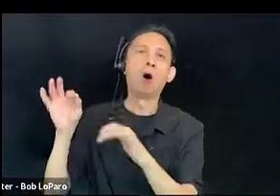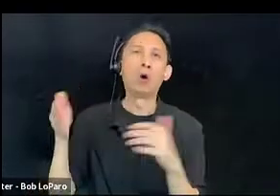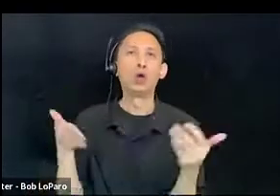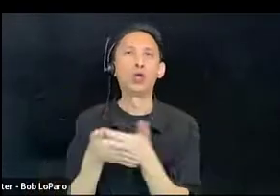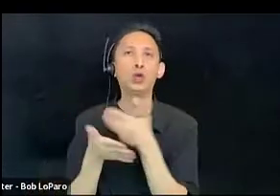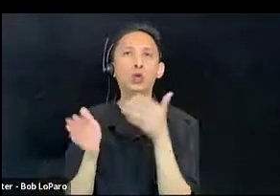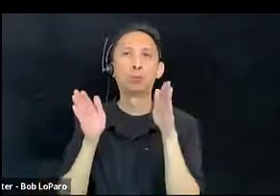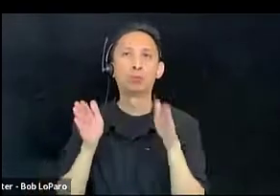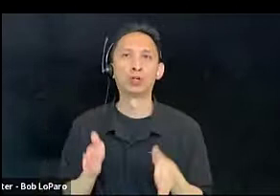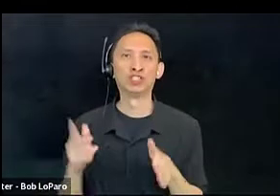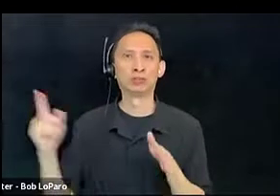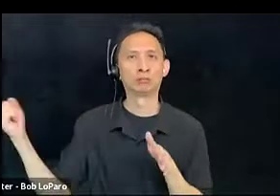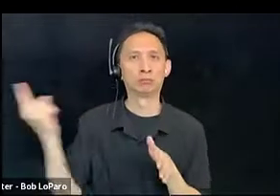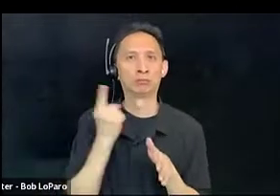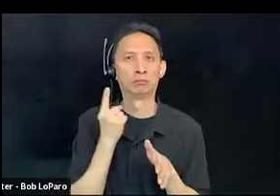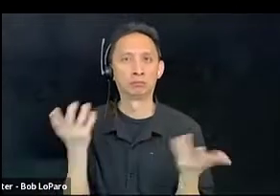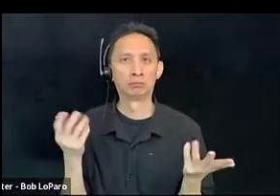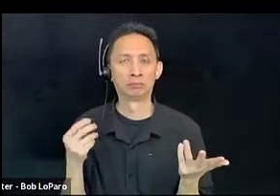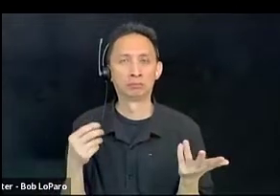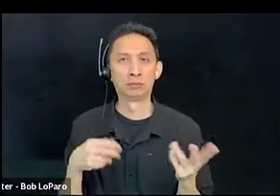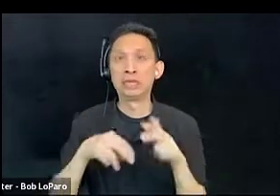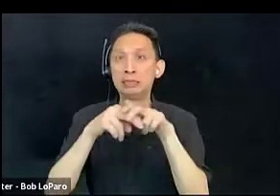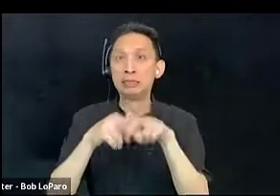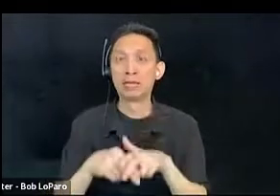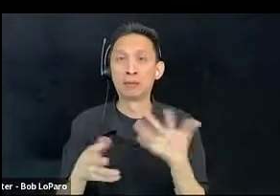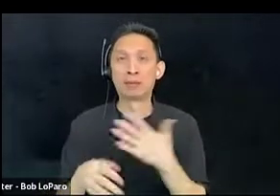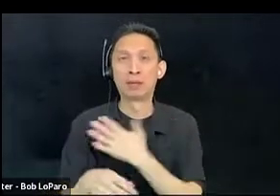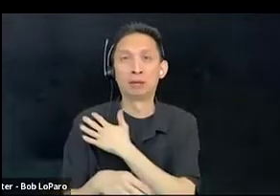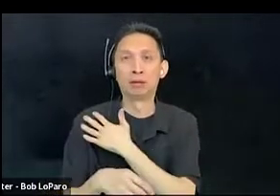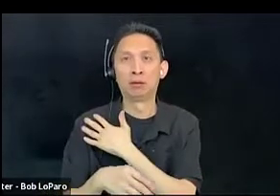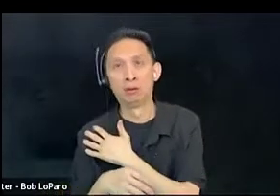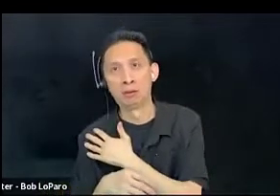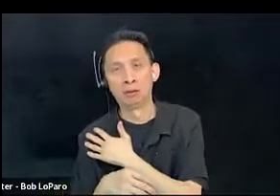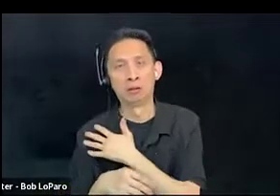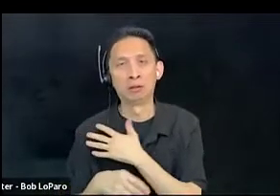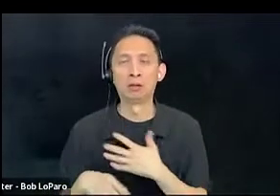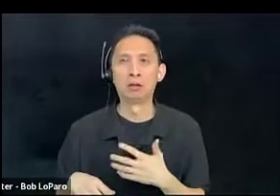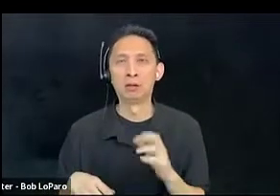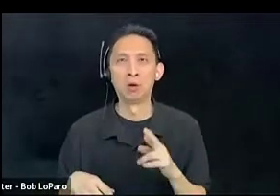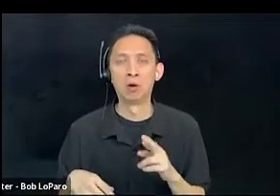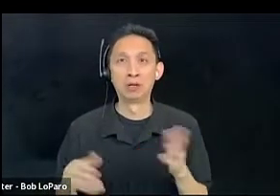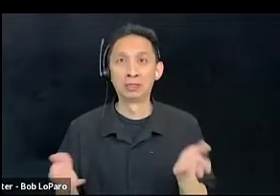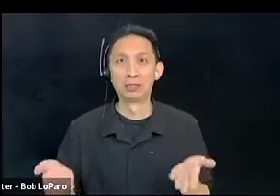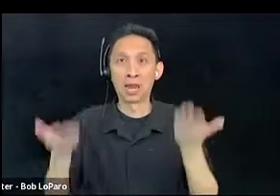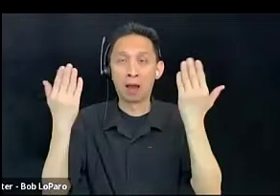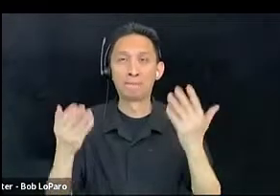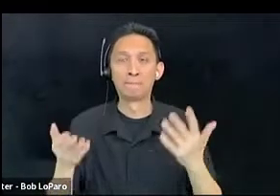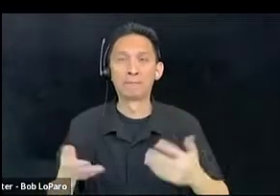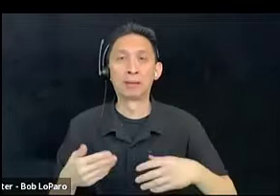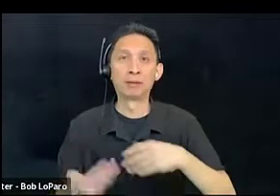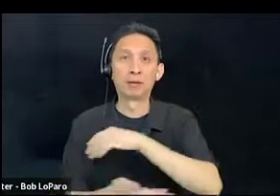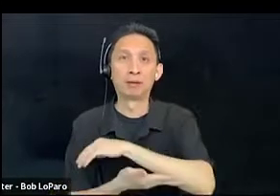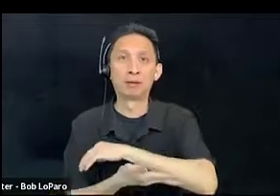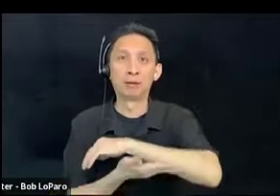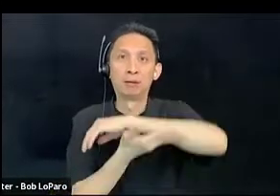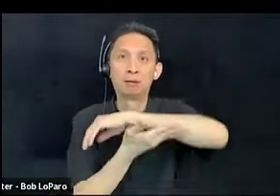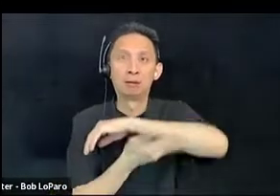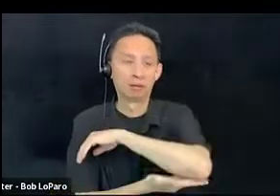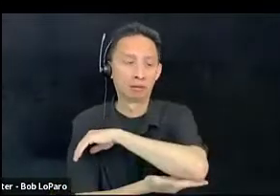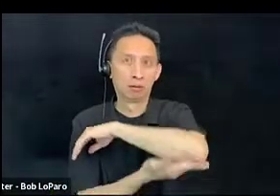sit down could be a gentle pressure on the shoulder going downwards, stand up could be a gentle pressure upwards on the elbow.